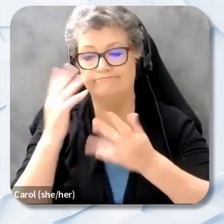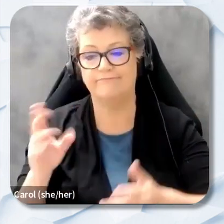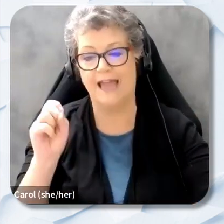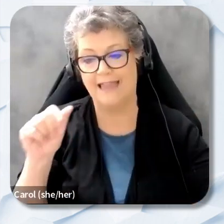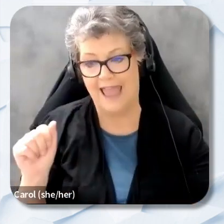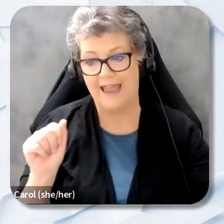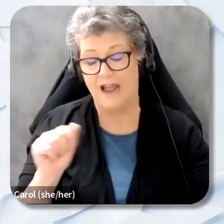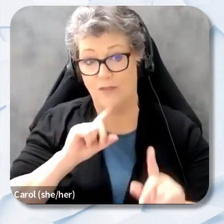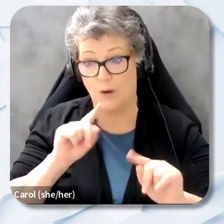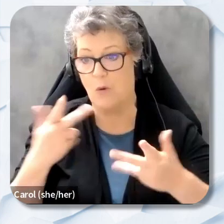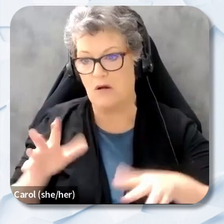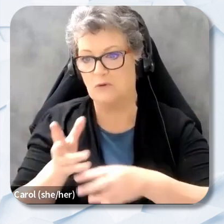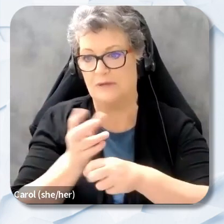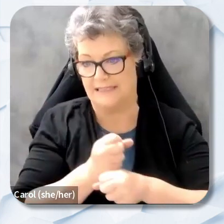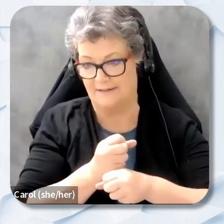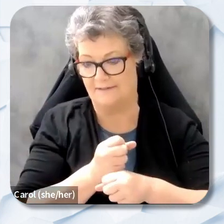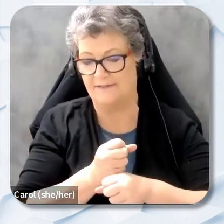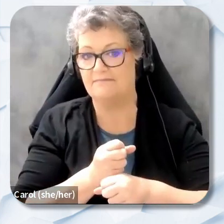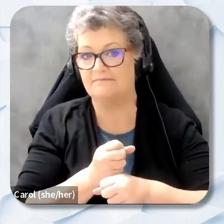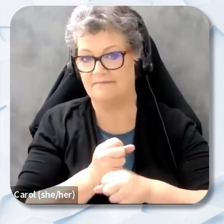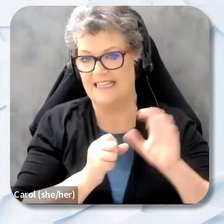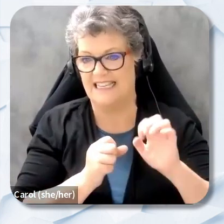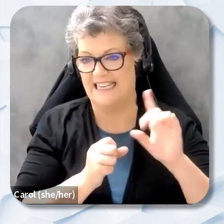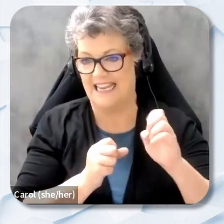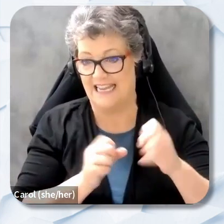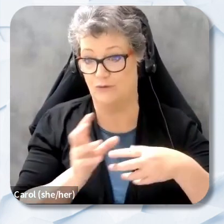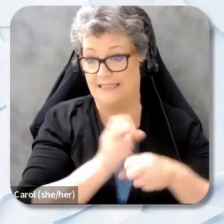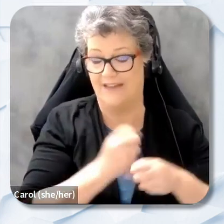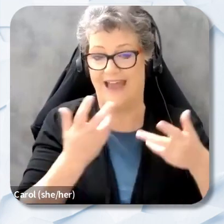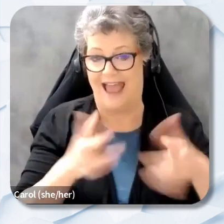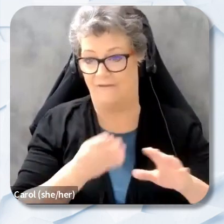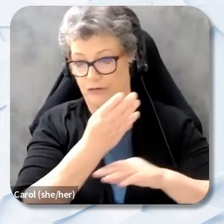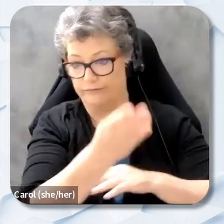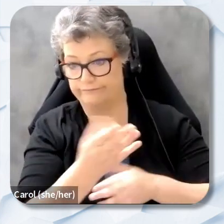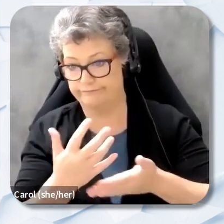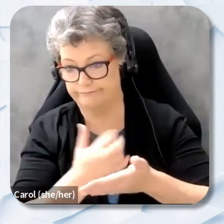the report has been received by the CDE after the Lea submits the collection.